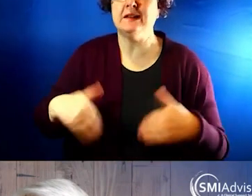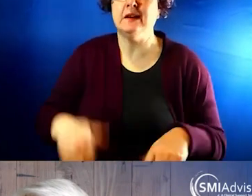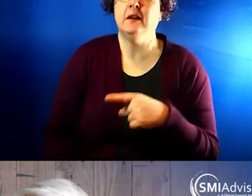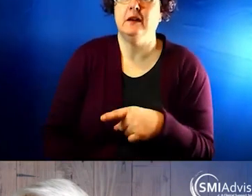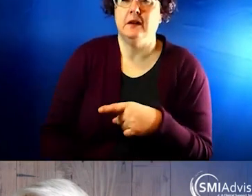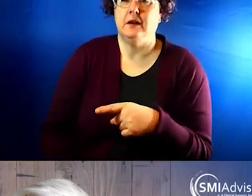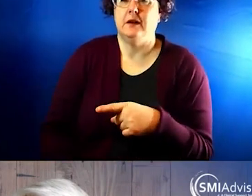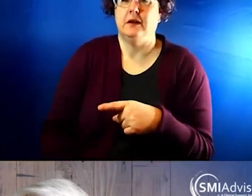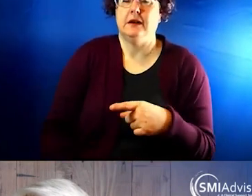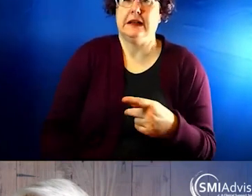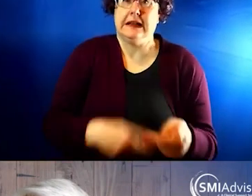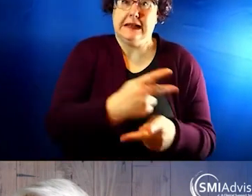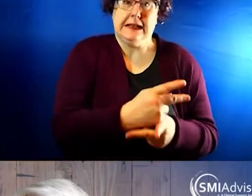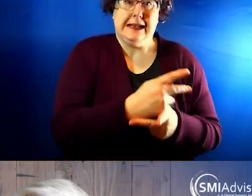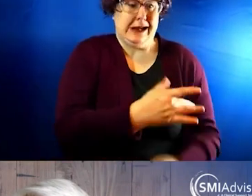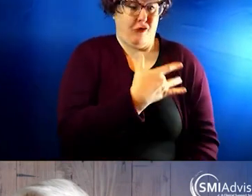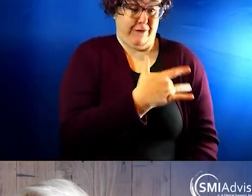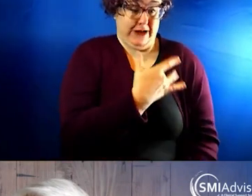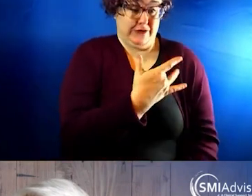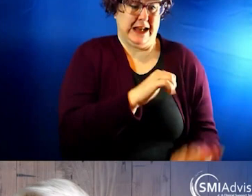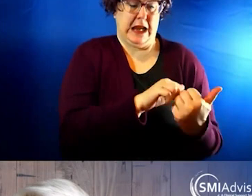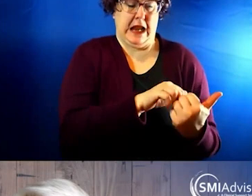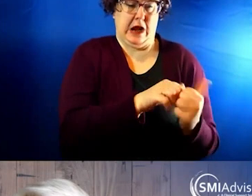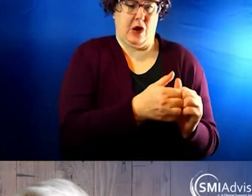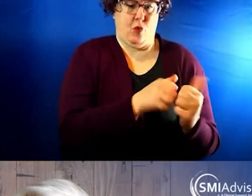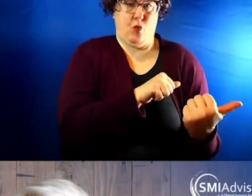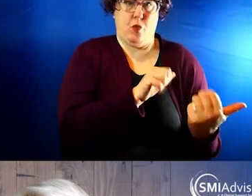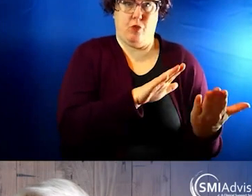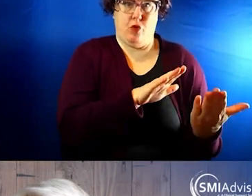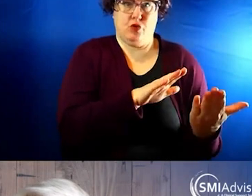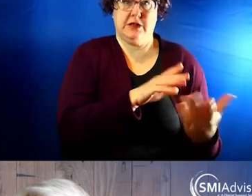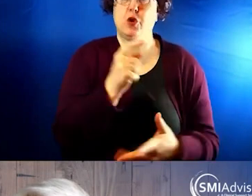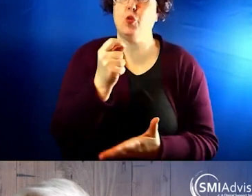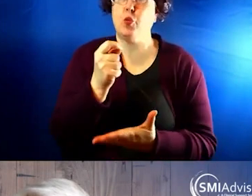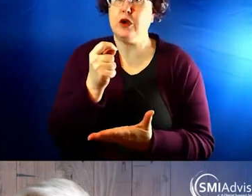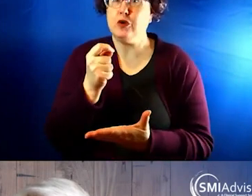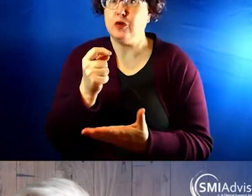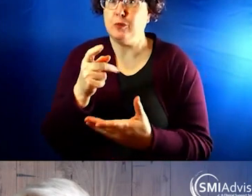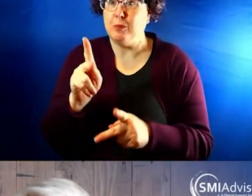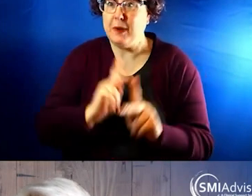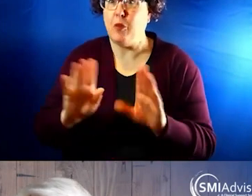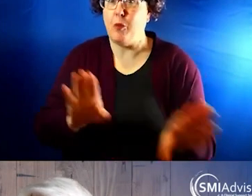CARE FEELS LIKE HOW CAN WE APPROACH IT SO THAT WE ARE TREATED LIKE A HUMAN TO HELP AND NOT A PROBLEM TO SOLVE?